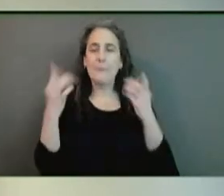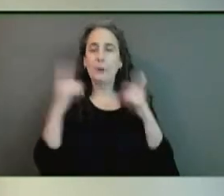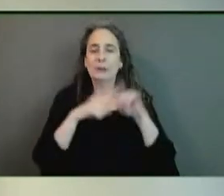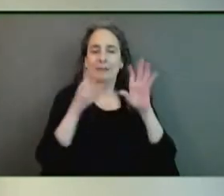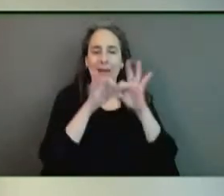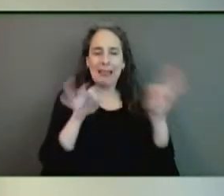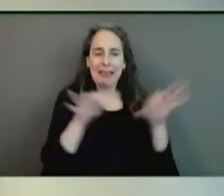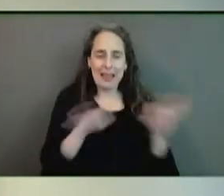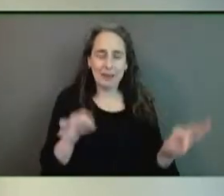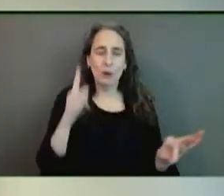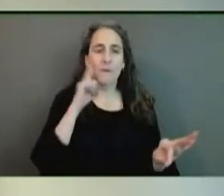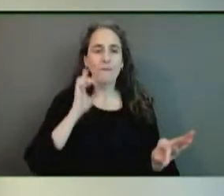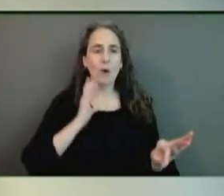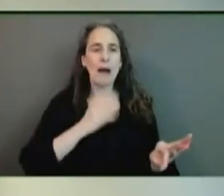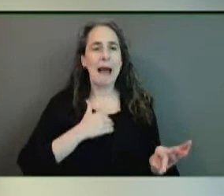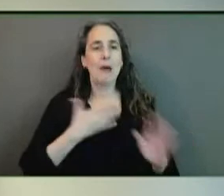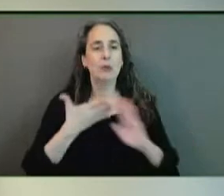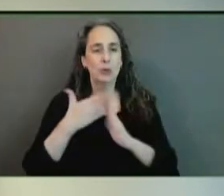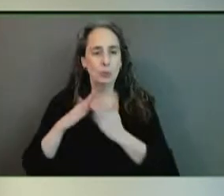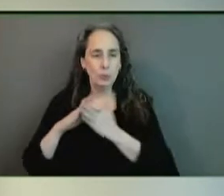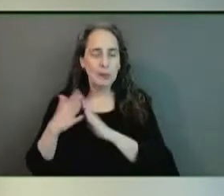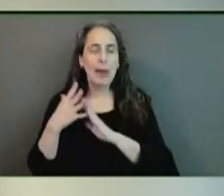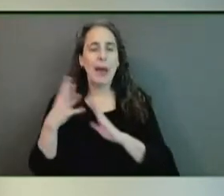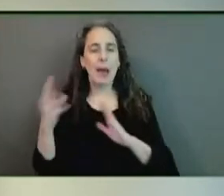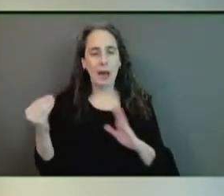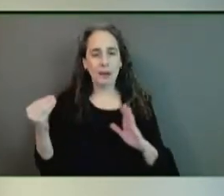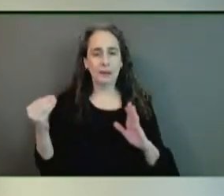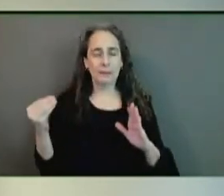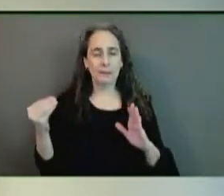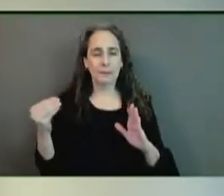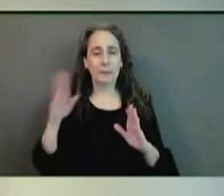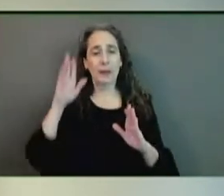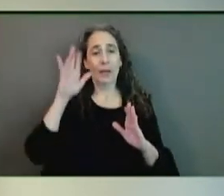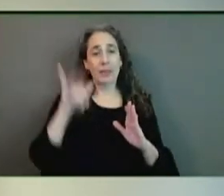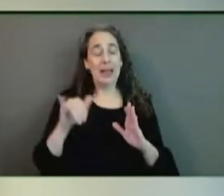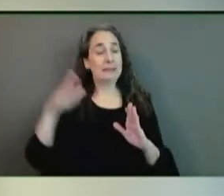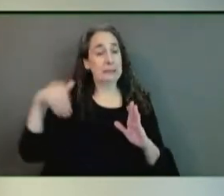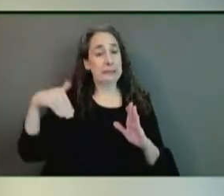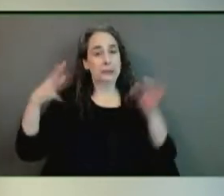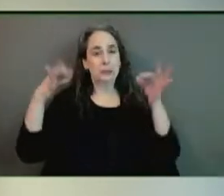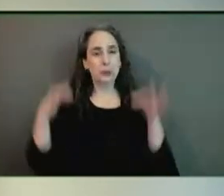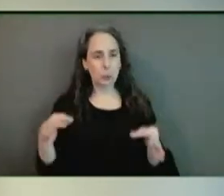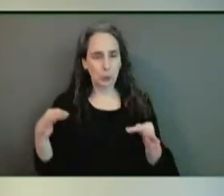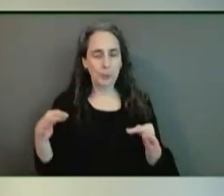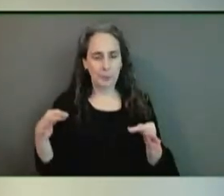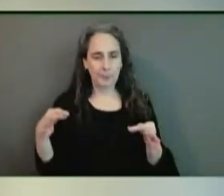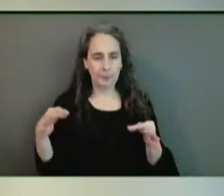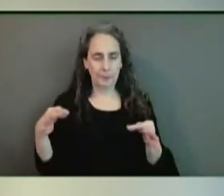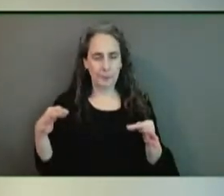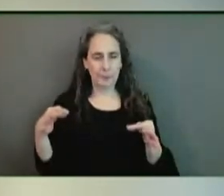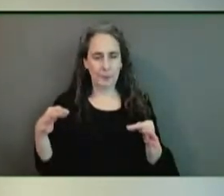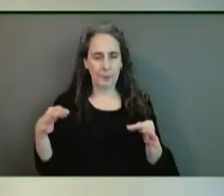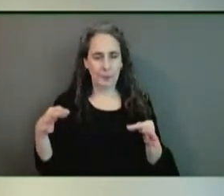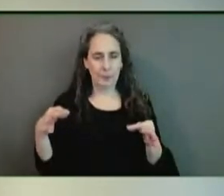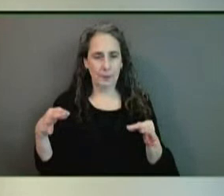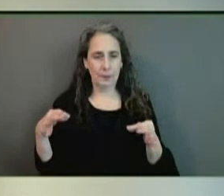instructions and in multiple languages for our community, and